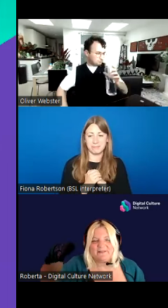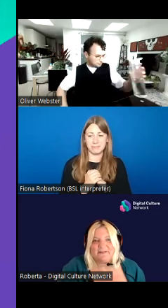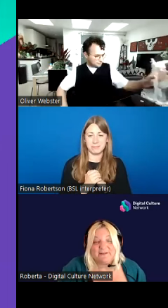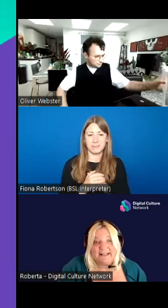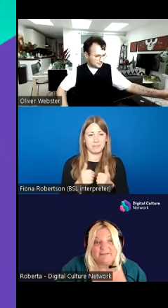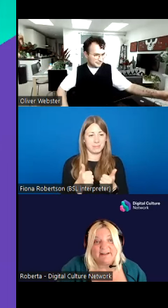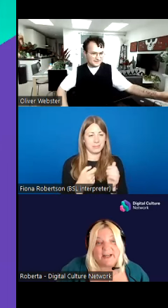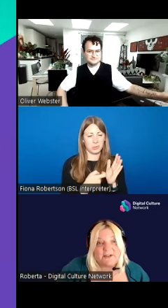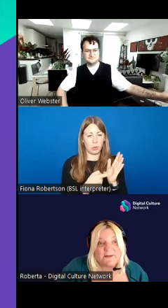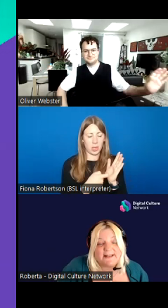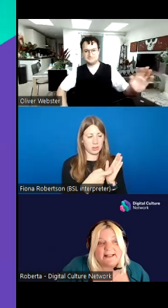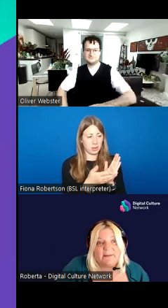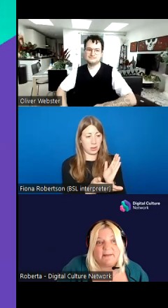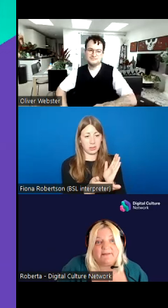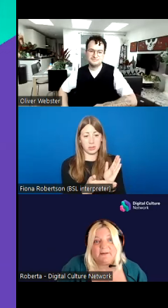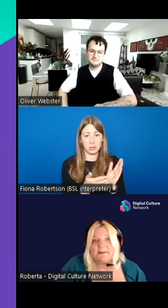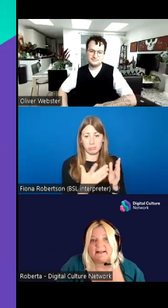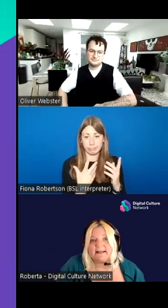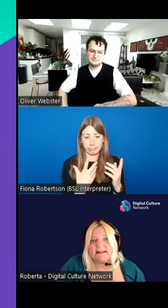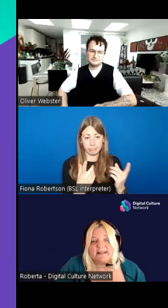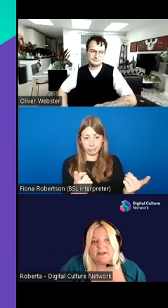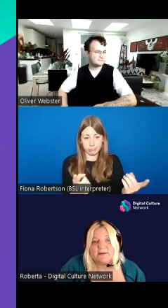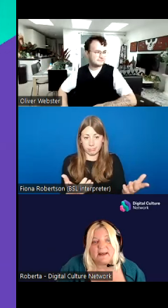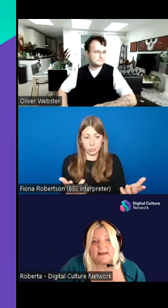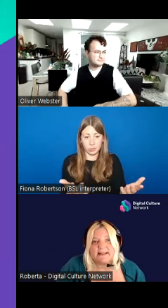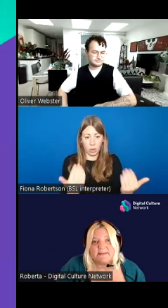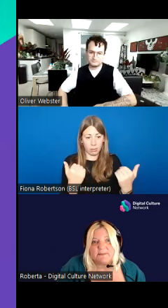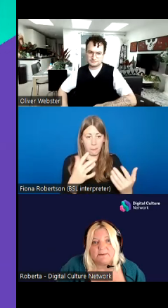Feel free to reach out to us if you would like to get some support